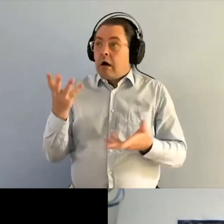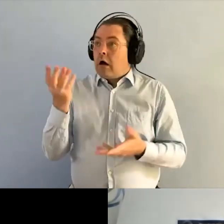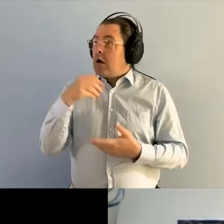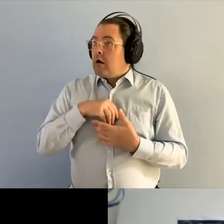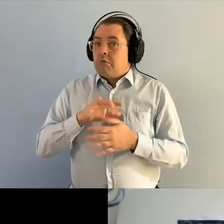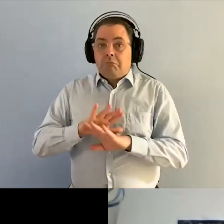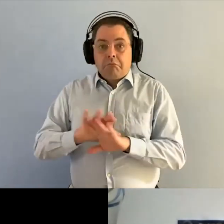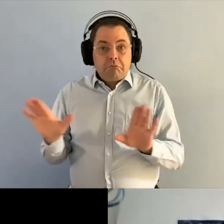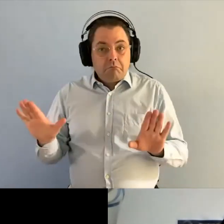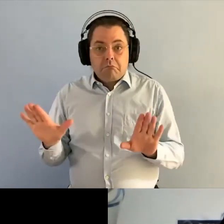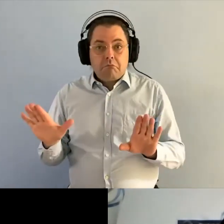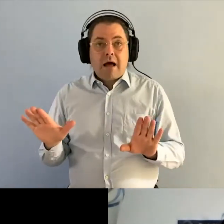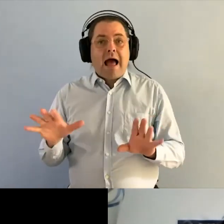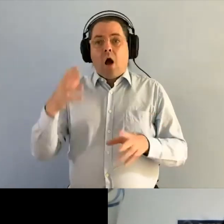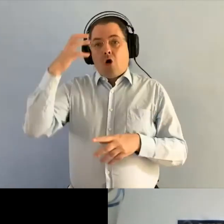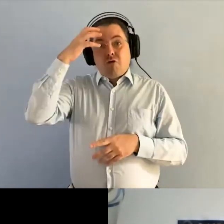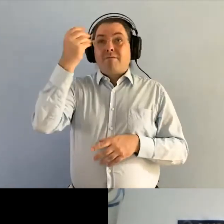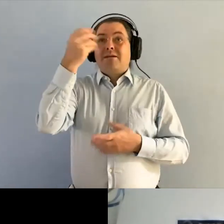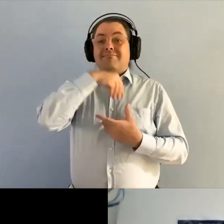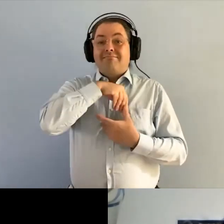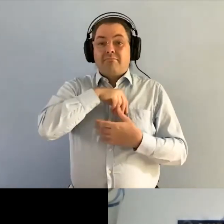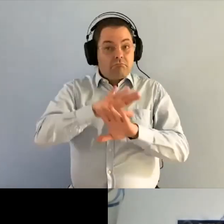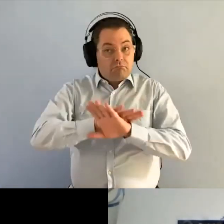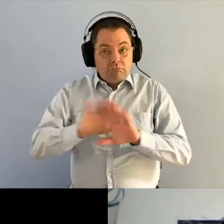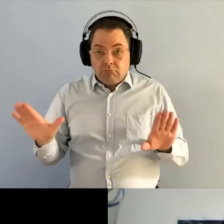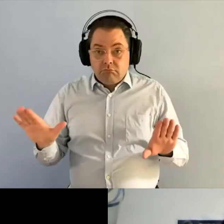, where many people lost their income sources